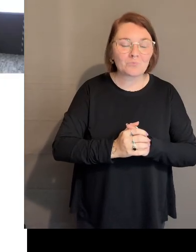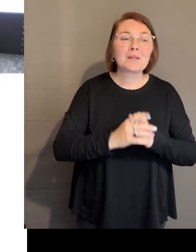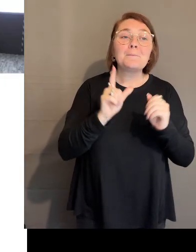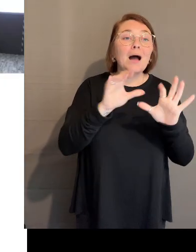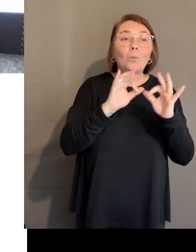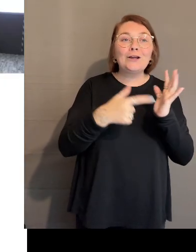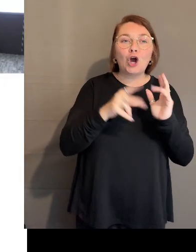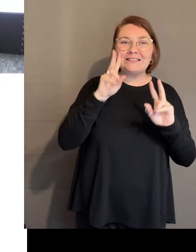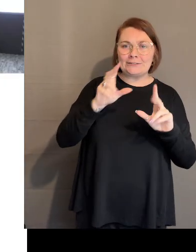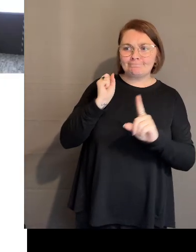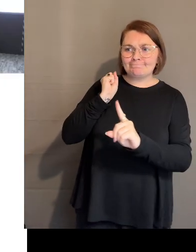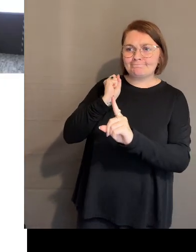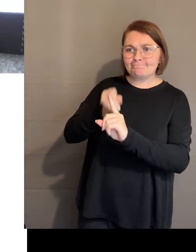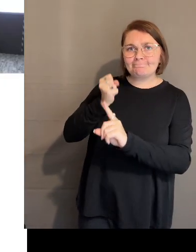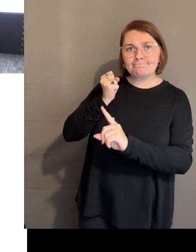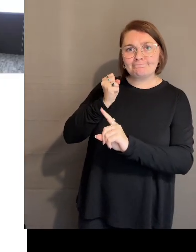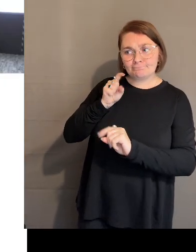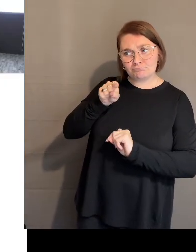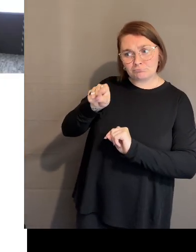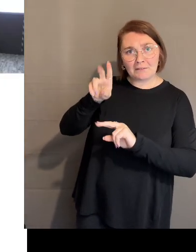But we don't see any effect